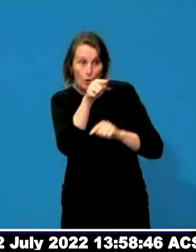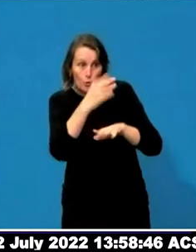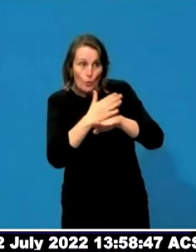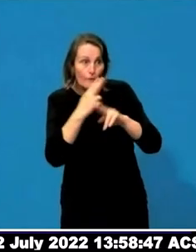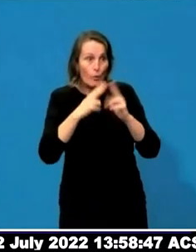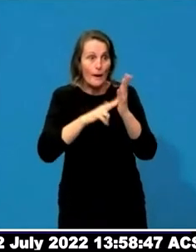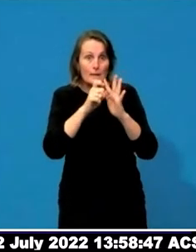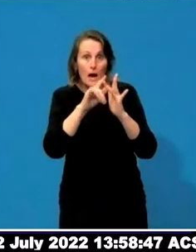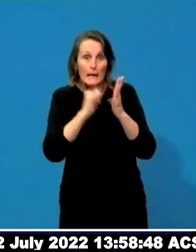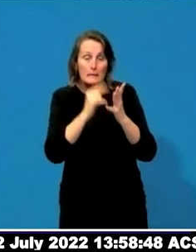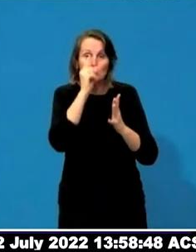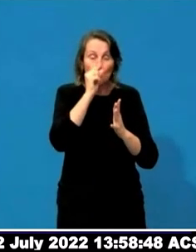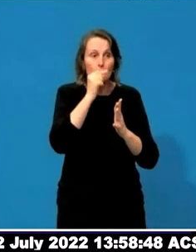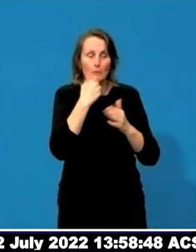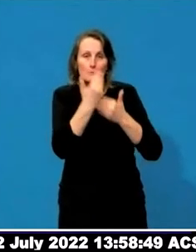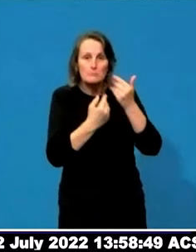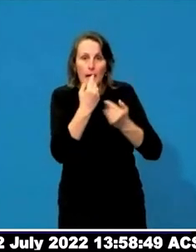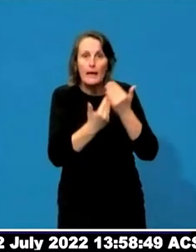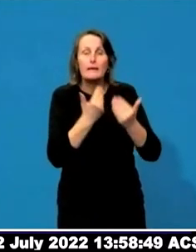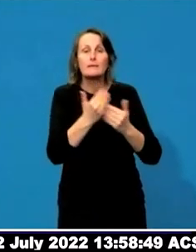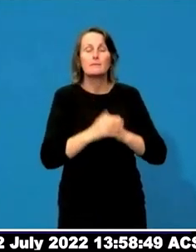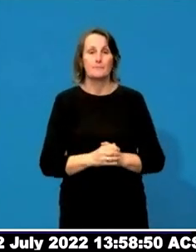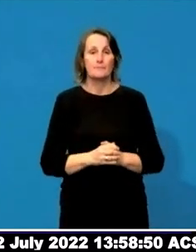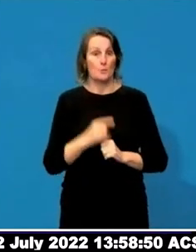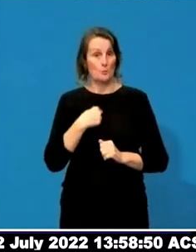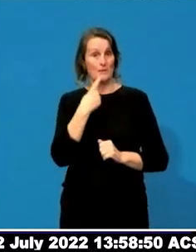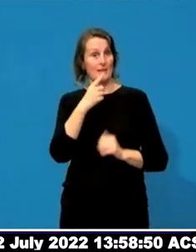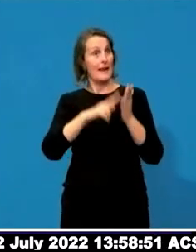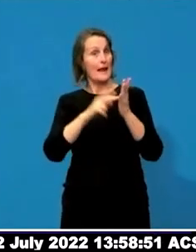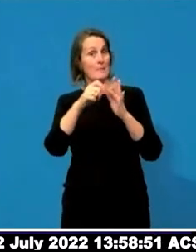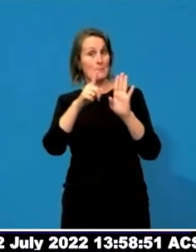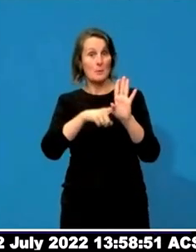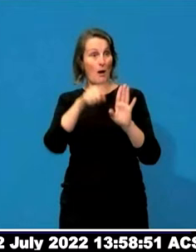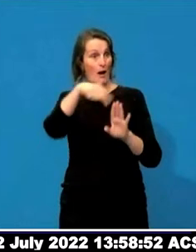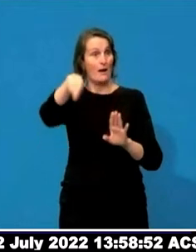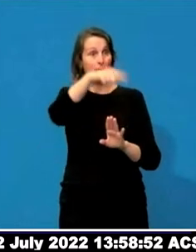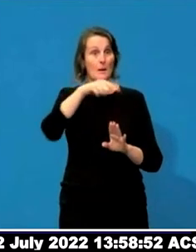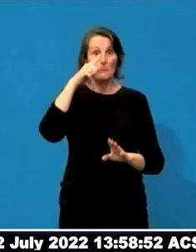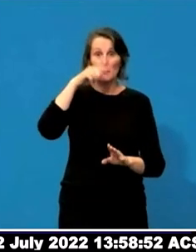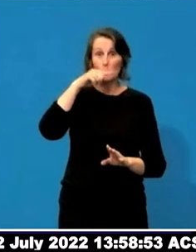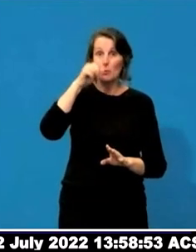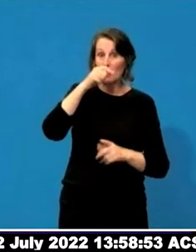We talked about how Anangu can become support workers, and we talked about all the range of things